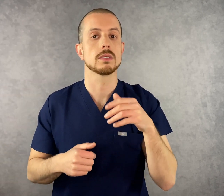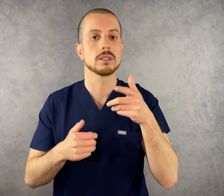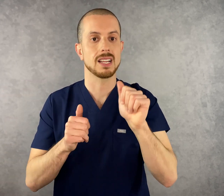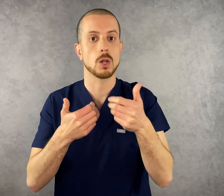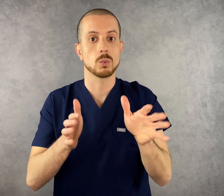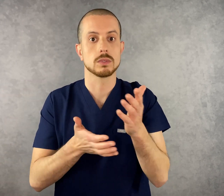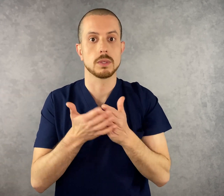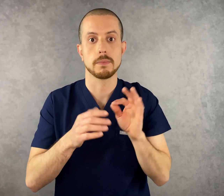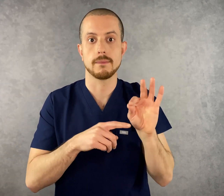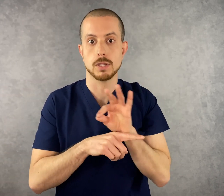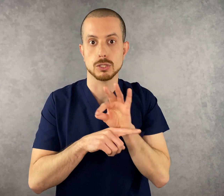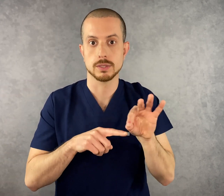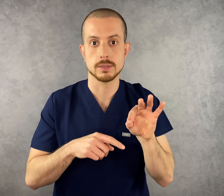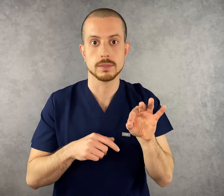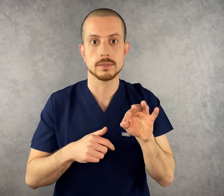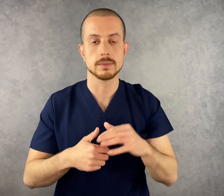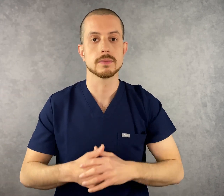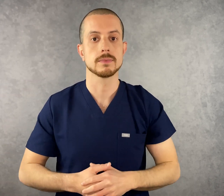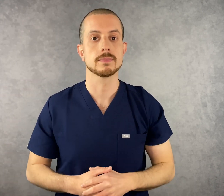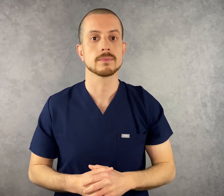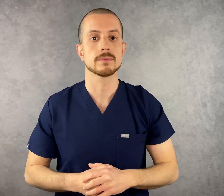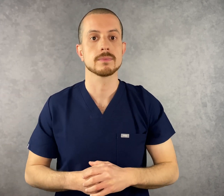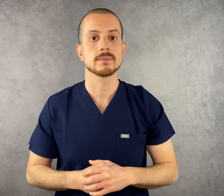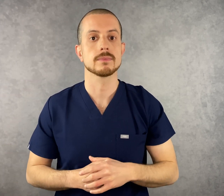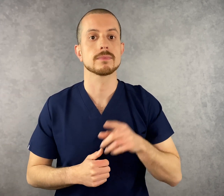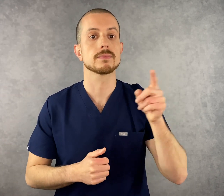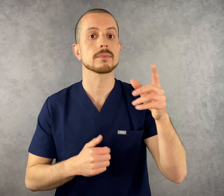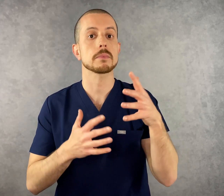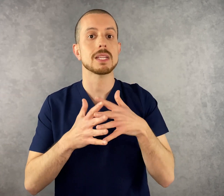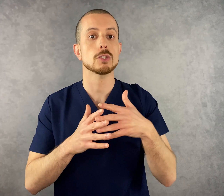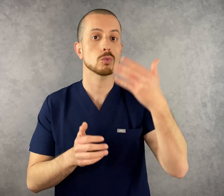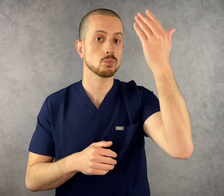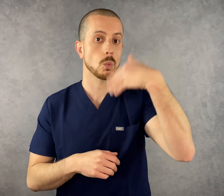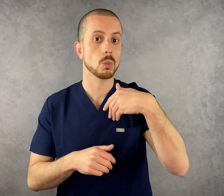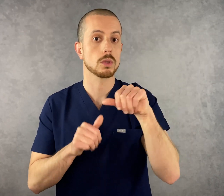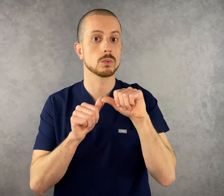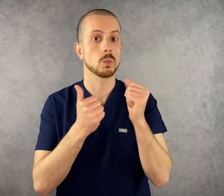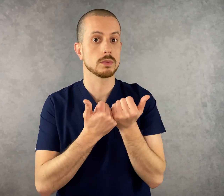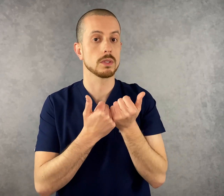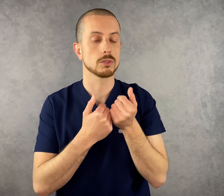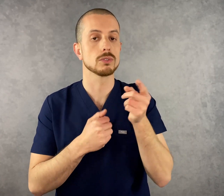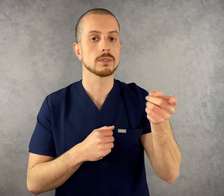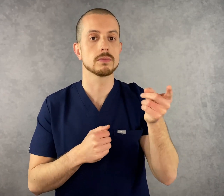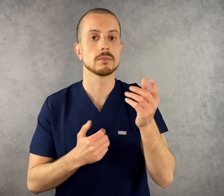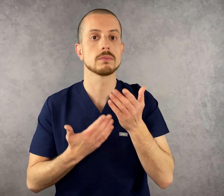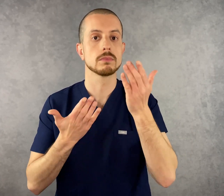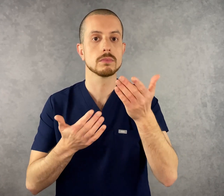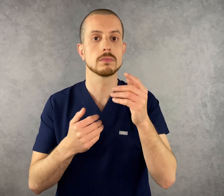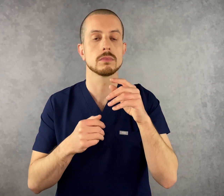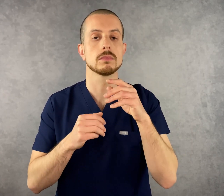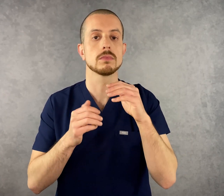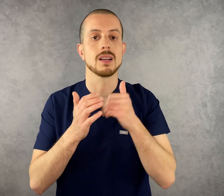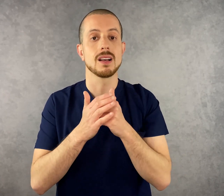You may see some function loss as a result. The American Stroke Association has set guidelines